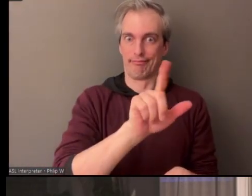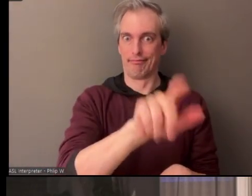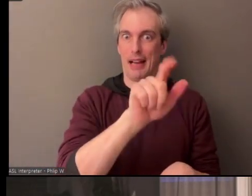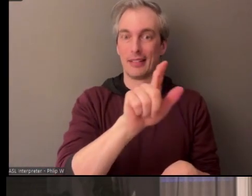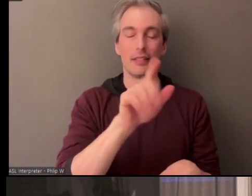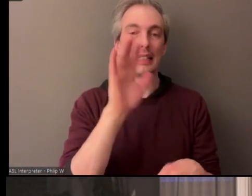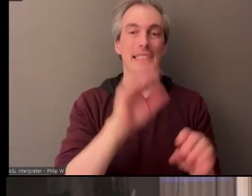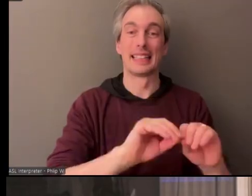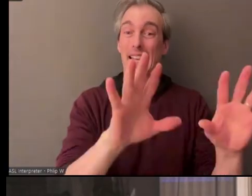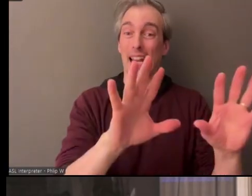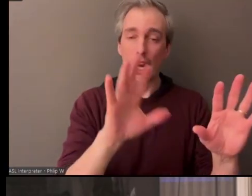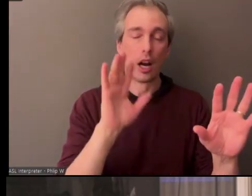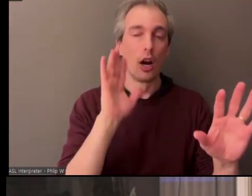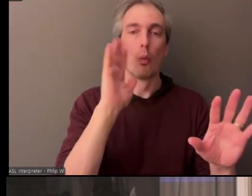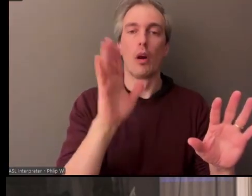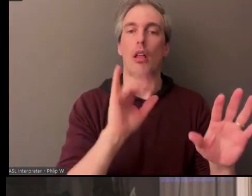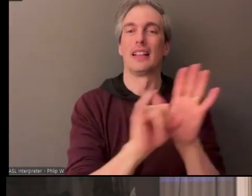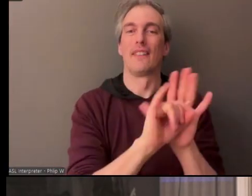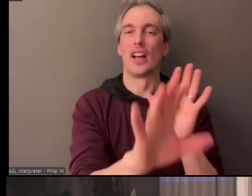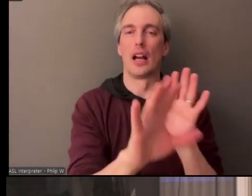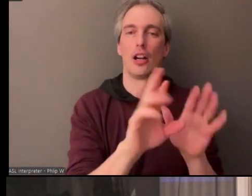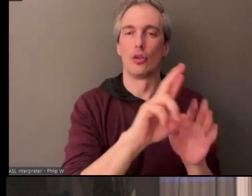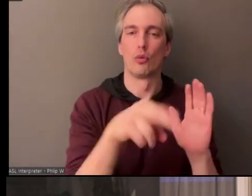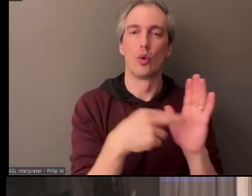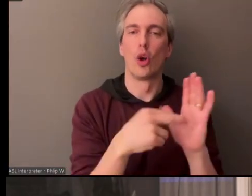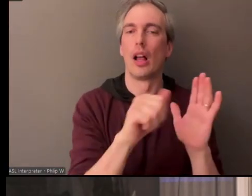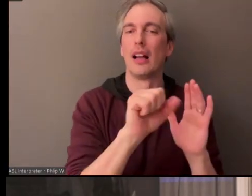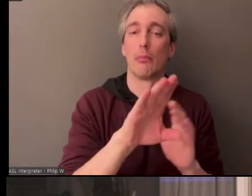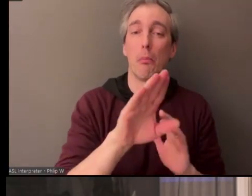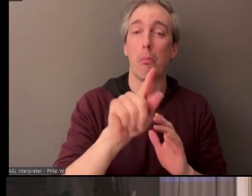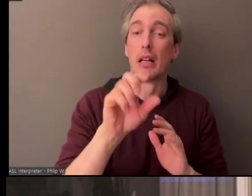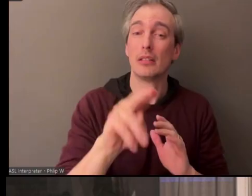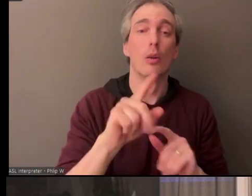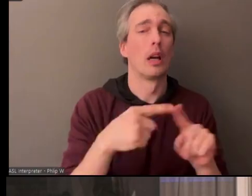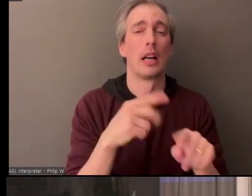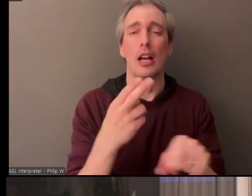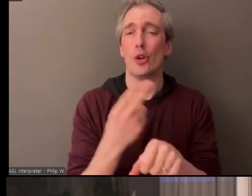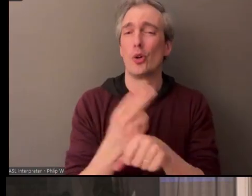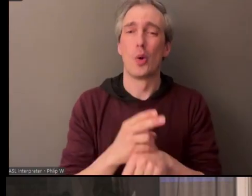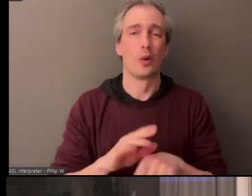When I use the spacebar or the enter key, I see the intended action occurs. Right?